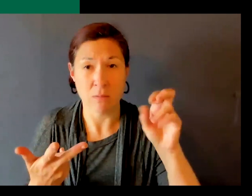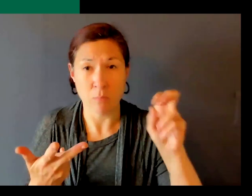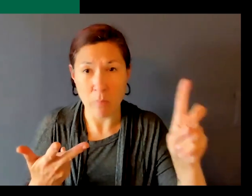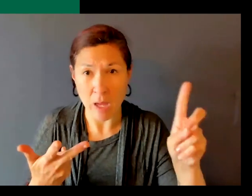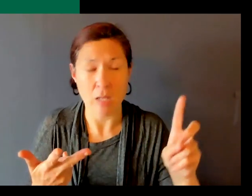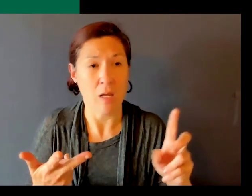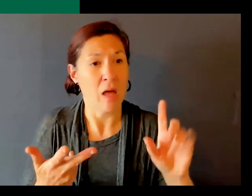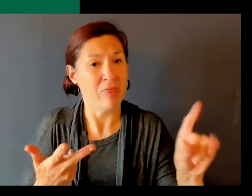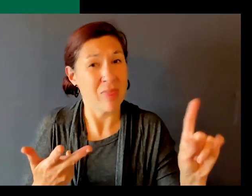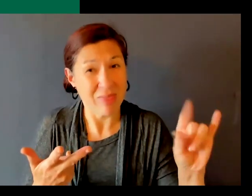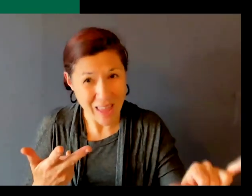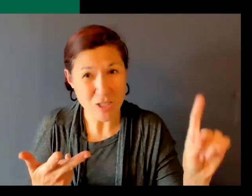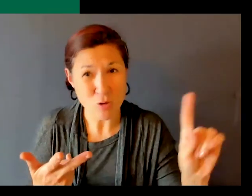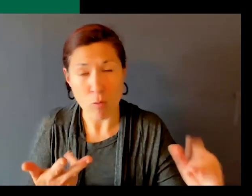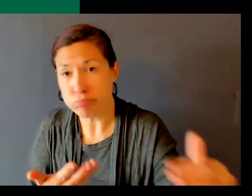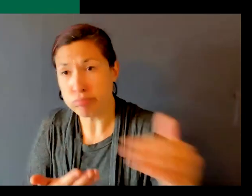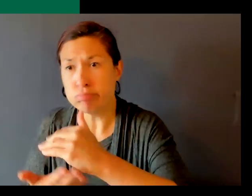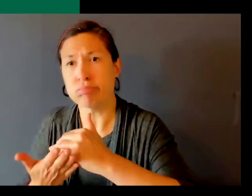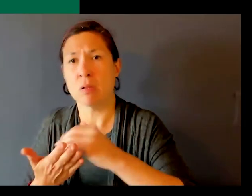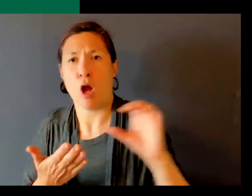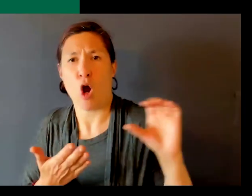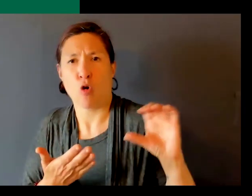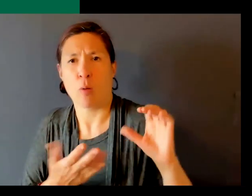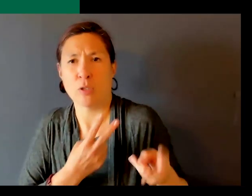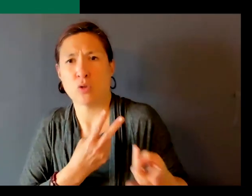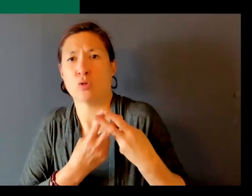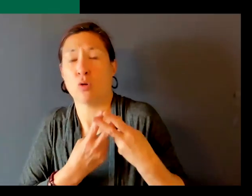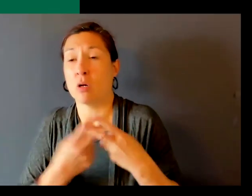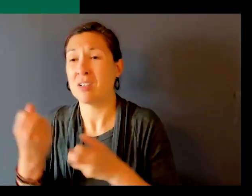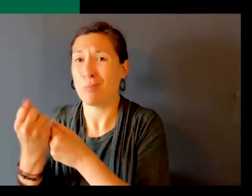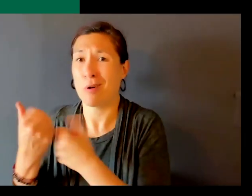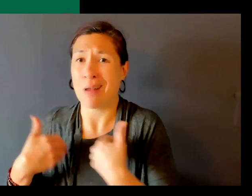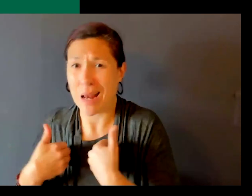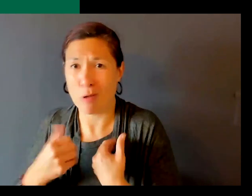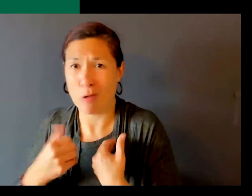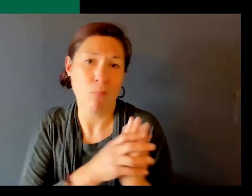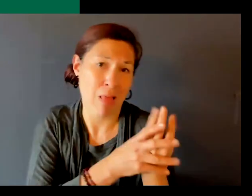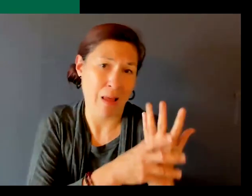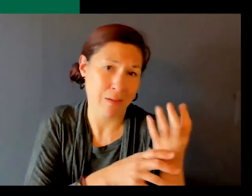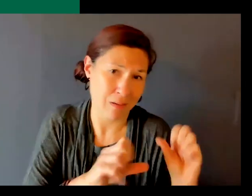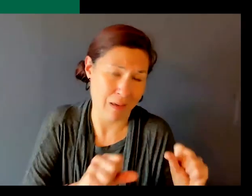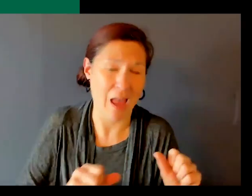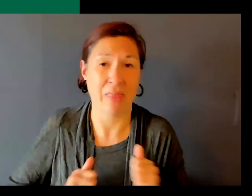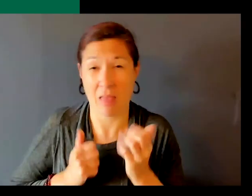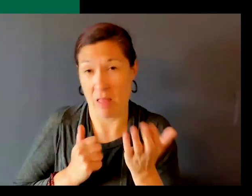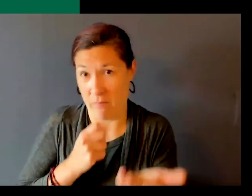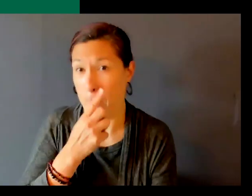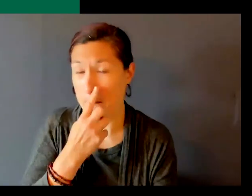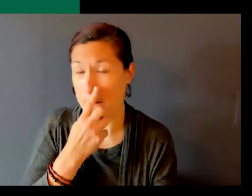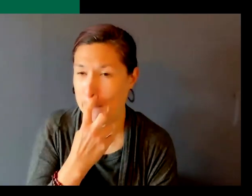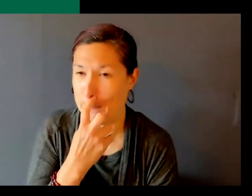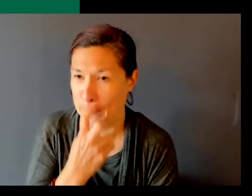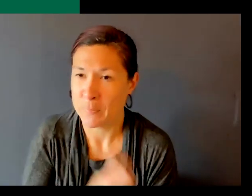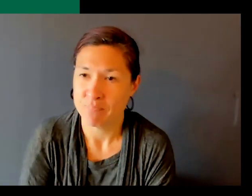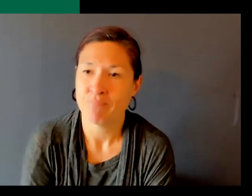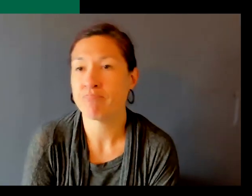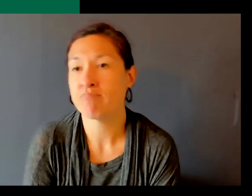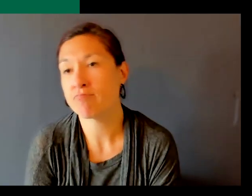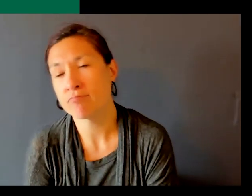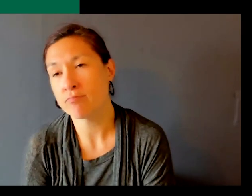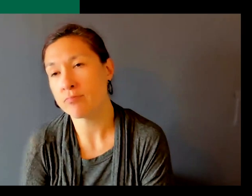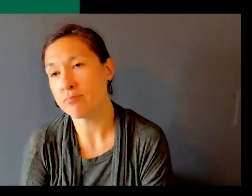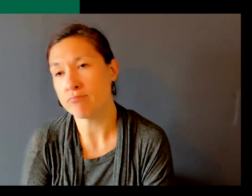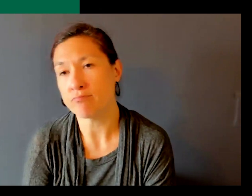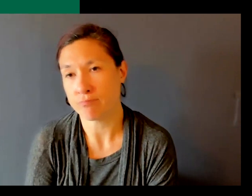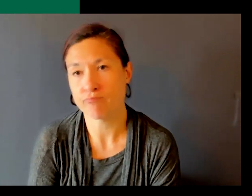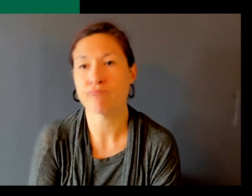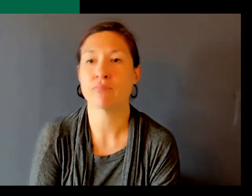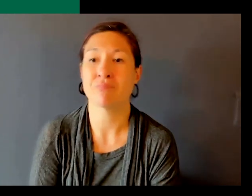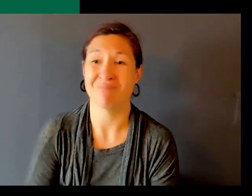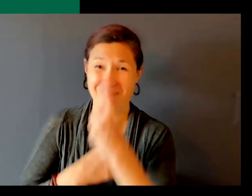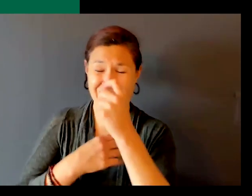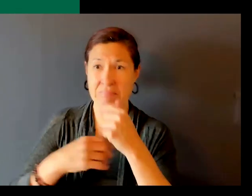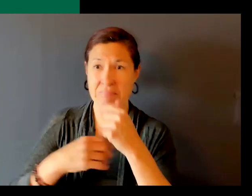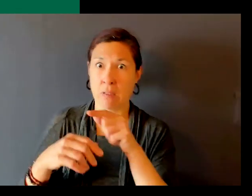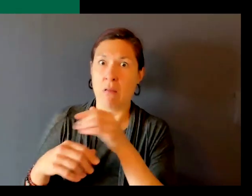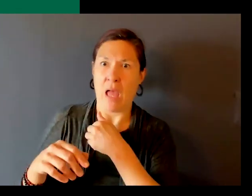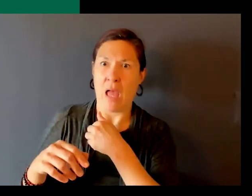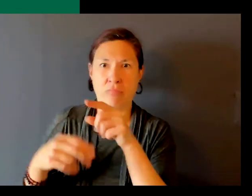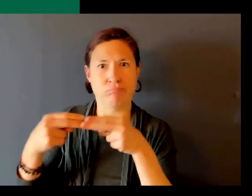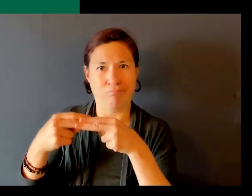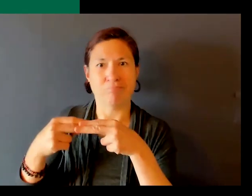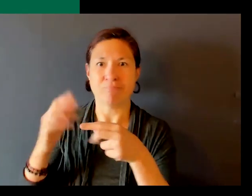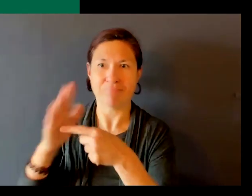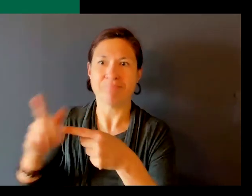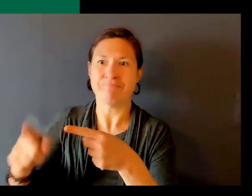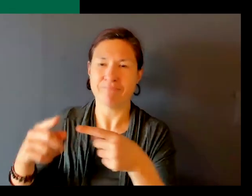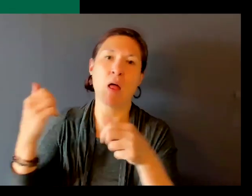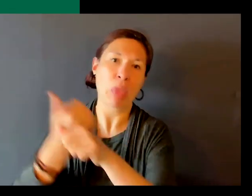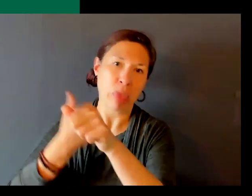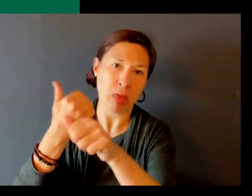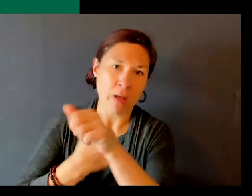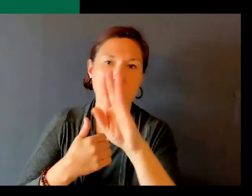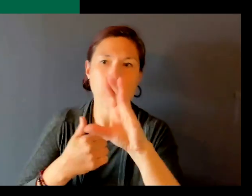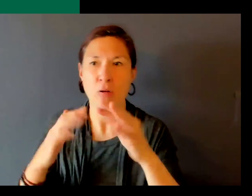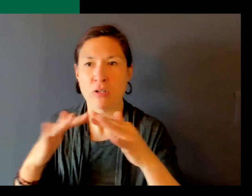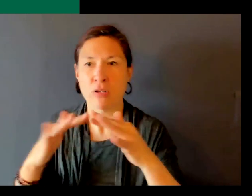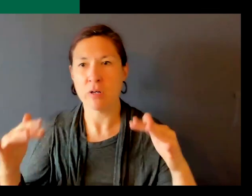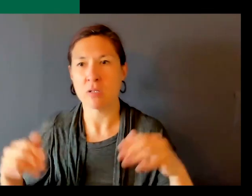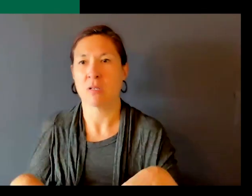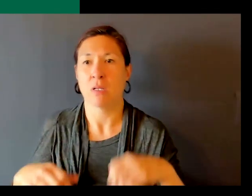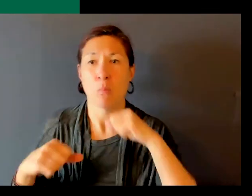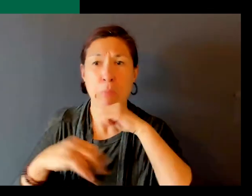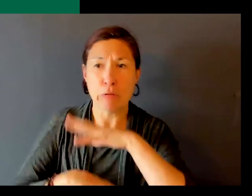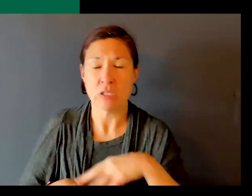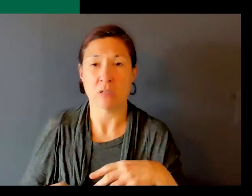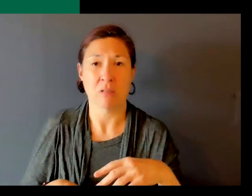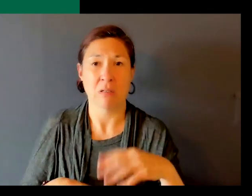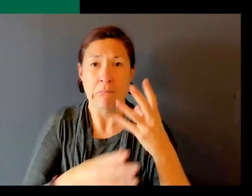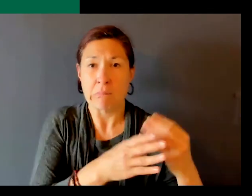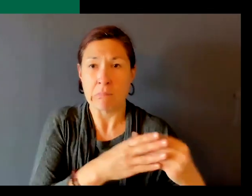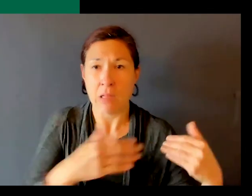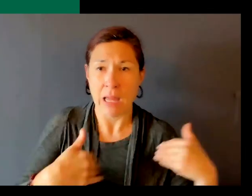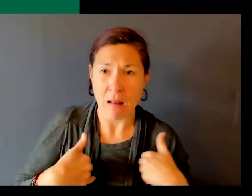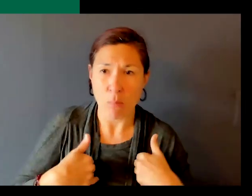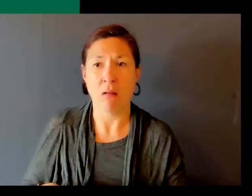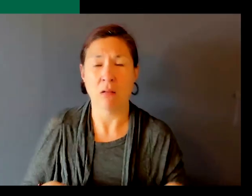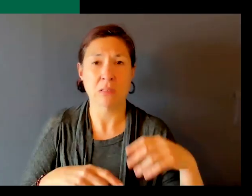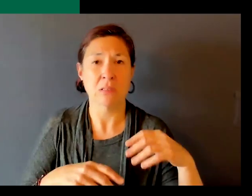We look forward to hearing from you tonight, and we really thank you again for being here. And now I'm pleased to introduce Jen Ryan, our Assistant Commissioner who will present to you our work-to-date and then we'll go into public comment. Thank you.